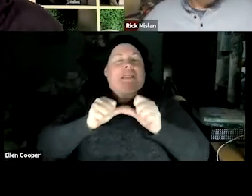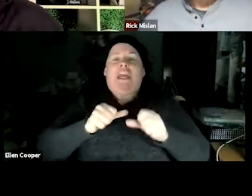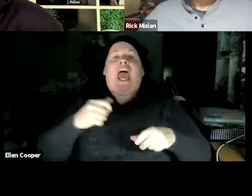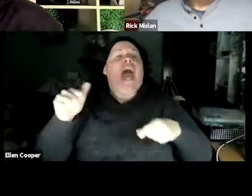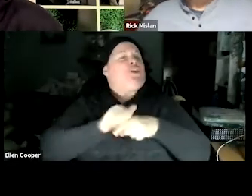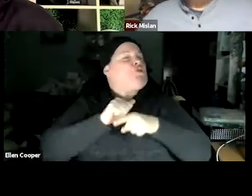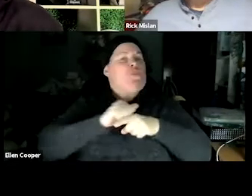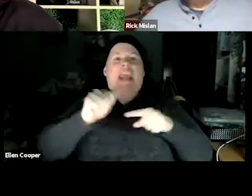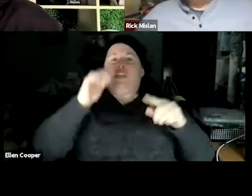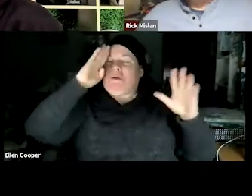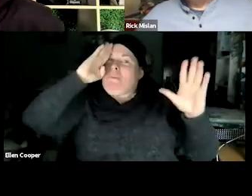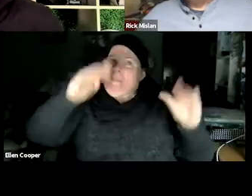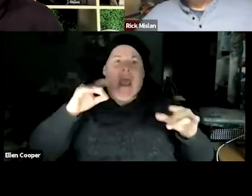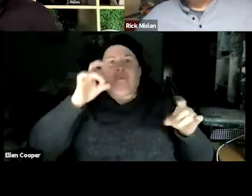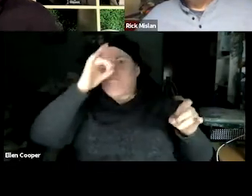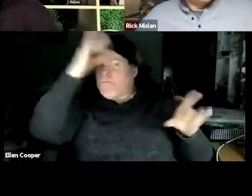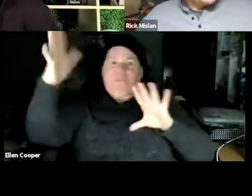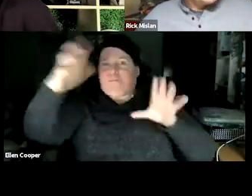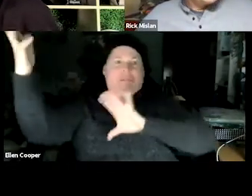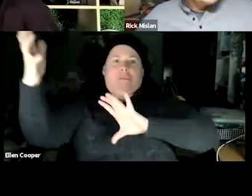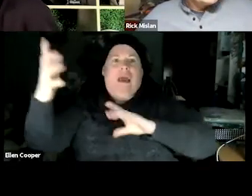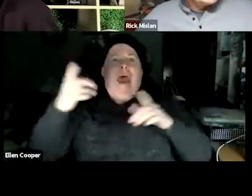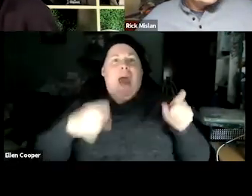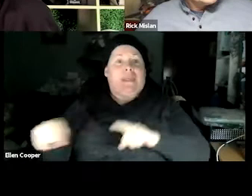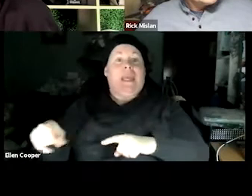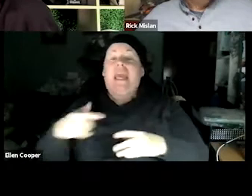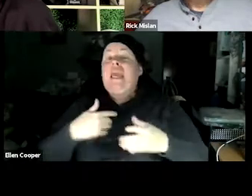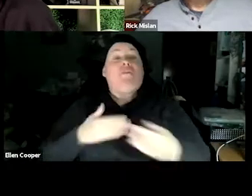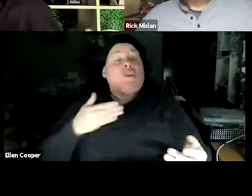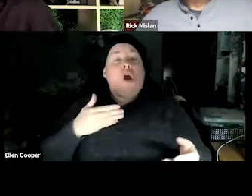CalebBarlow: Even though this was something new that they had never seen before they were